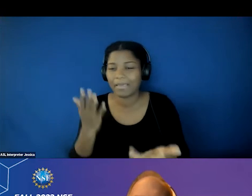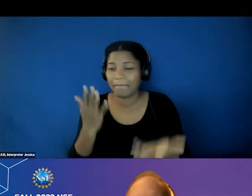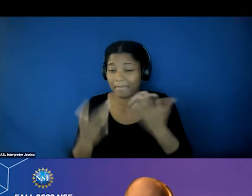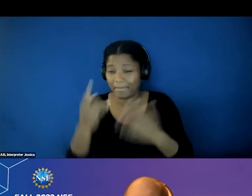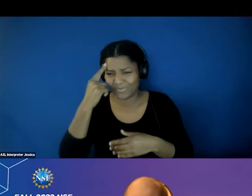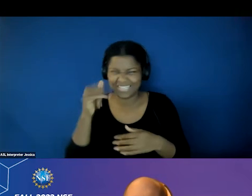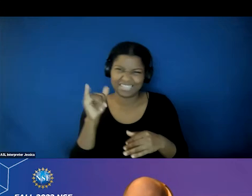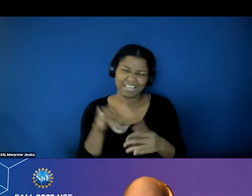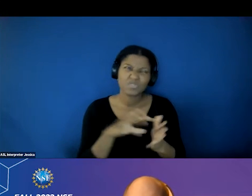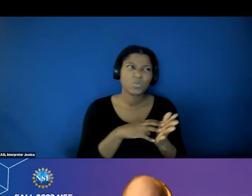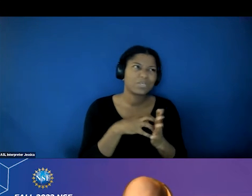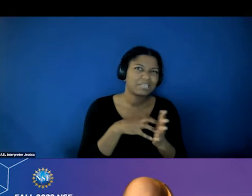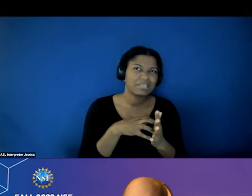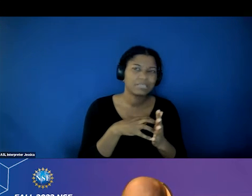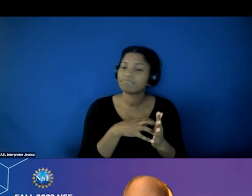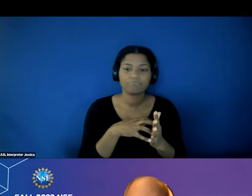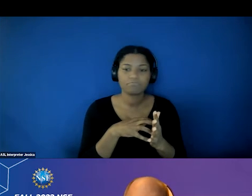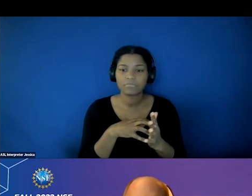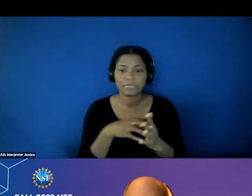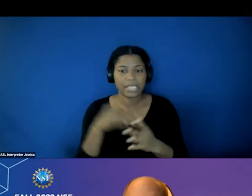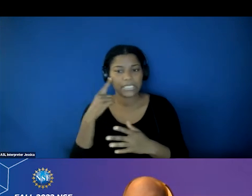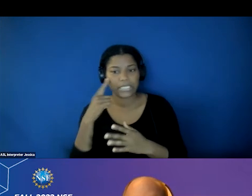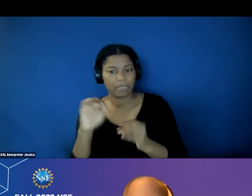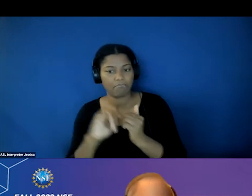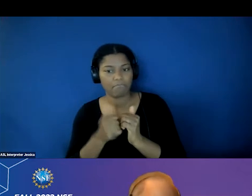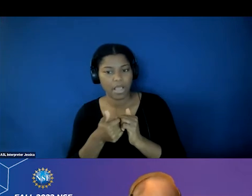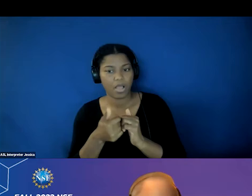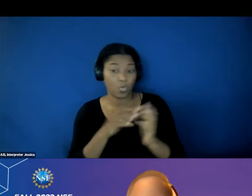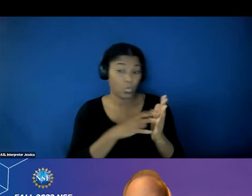and think of this proposal as the strength to address that weakness. Next slide, please.